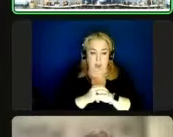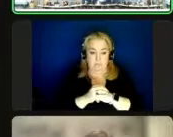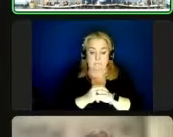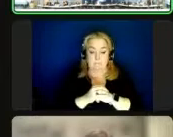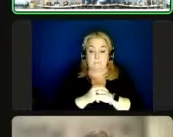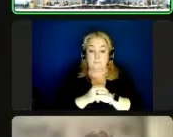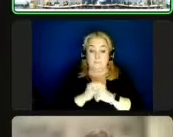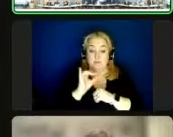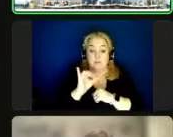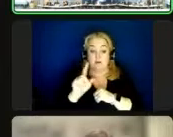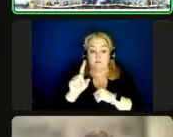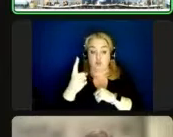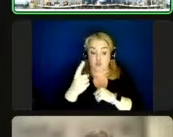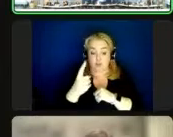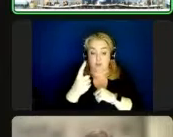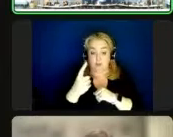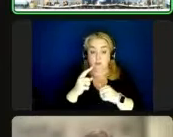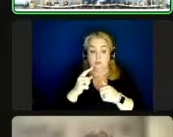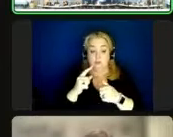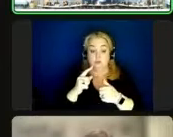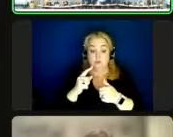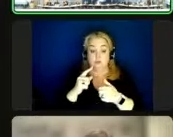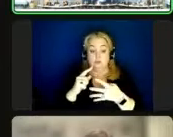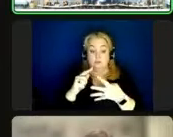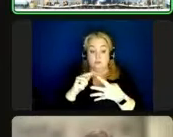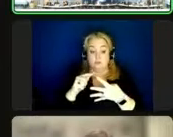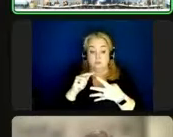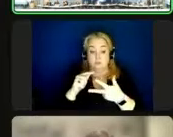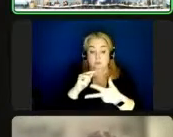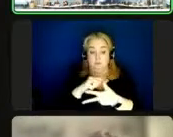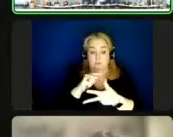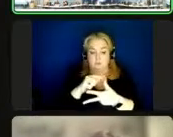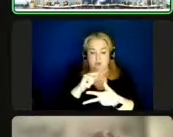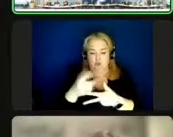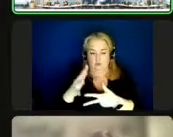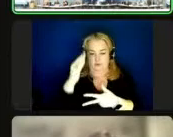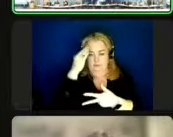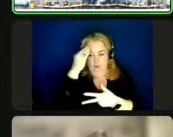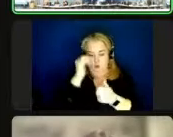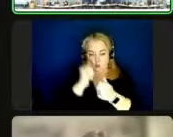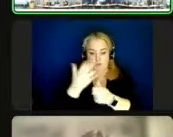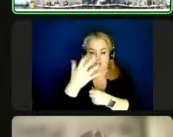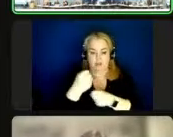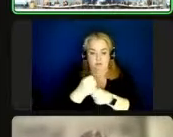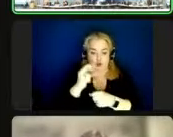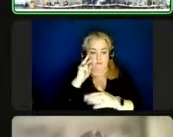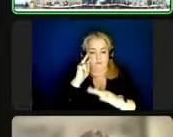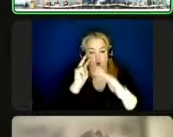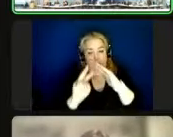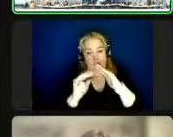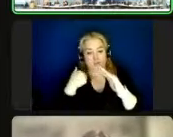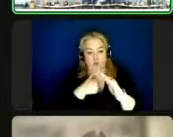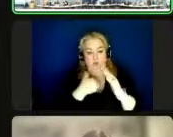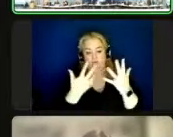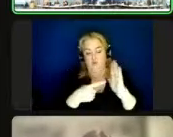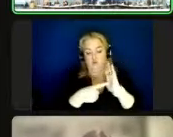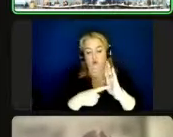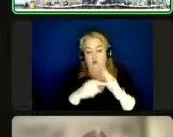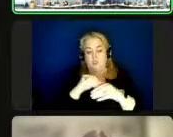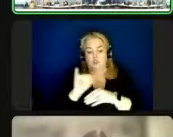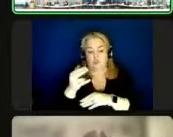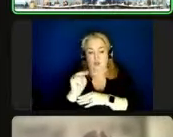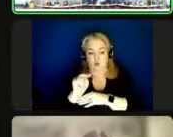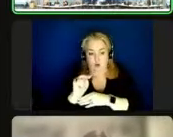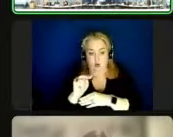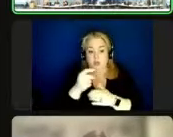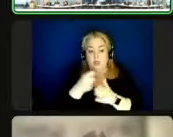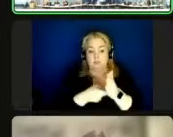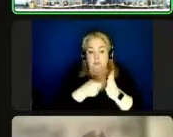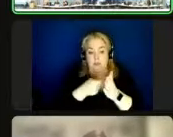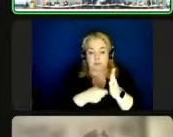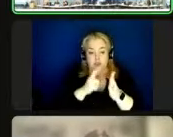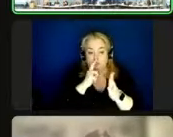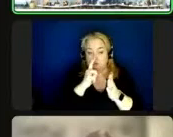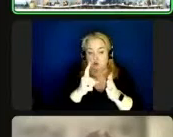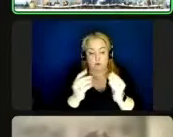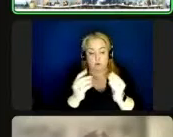BE COVERING THOSE WITH ONLINE